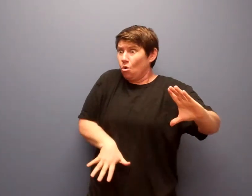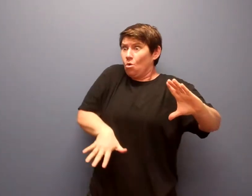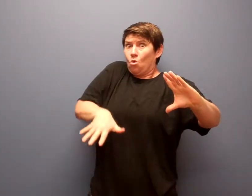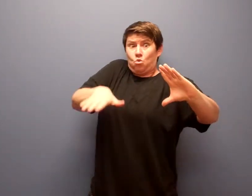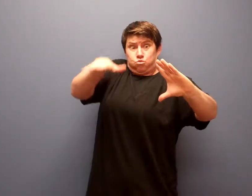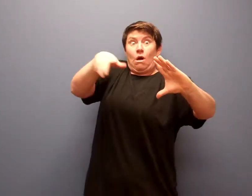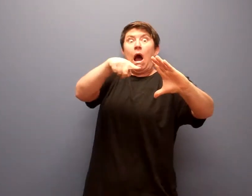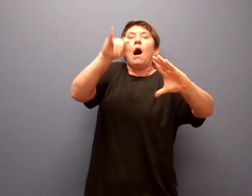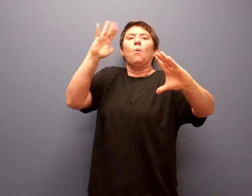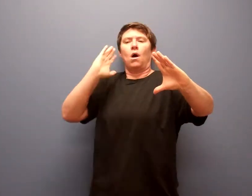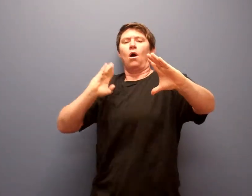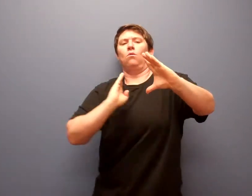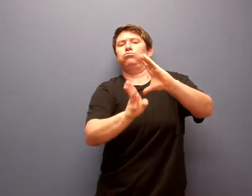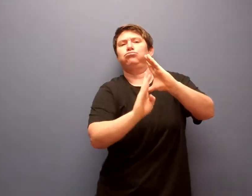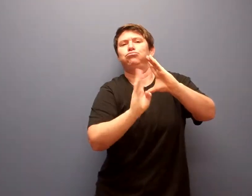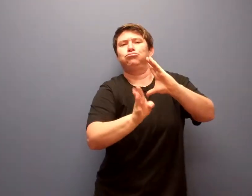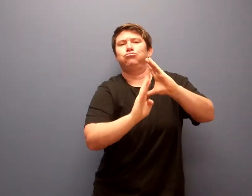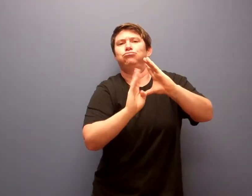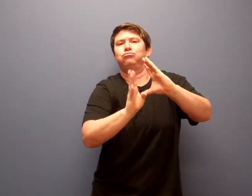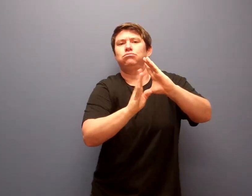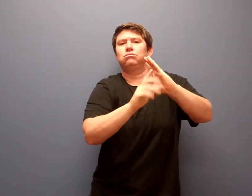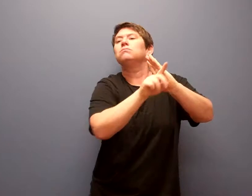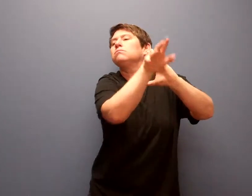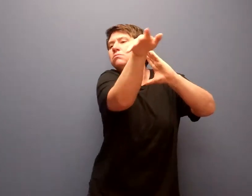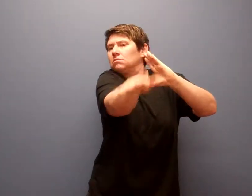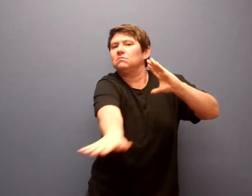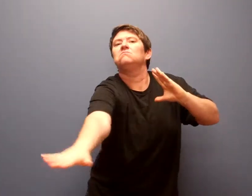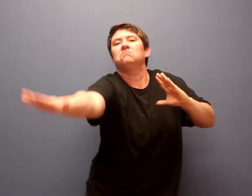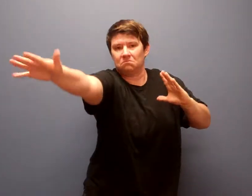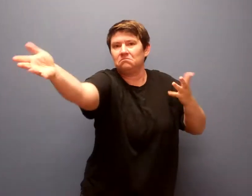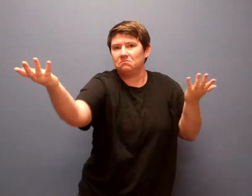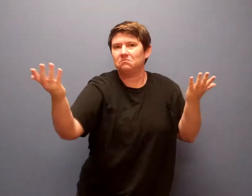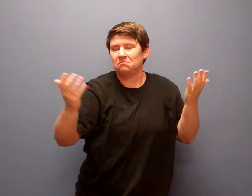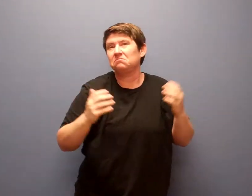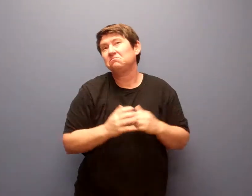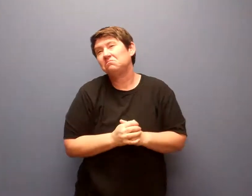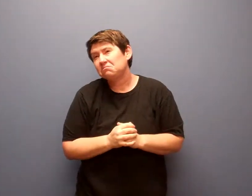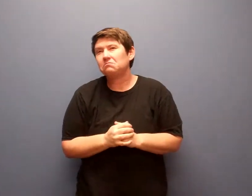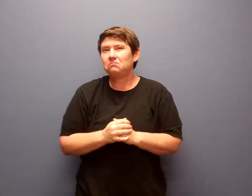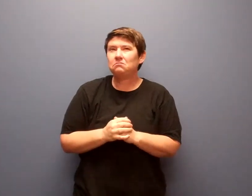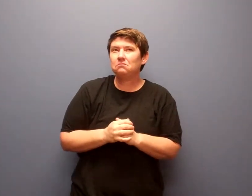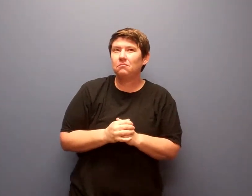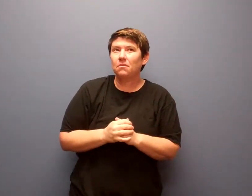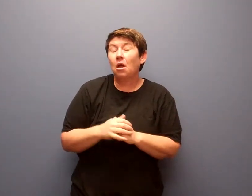These systems are important so reservoirs don't overflow and the water has a place to go.